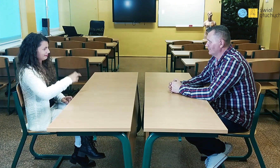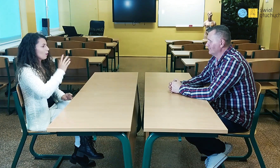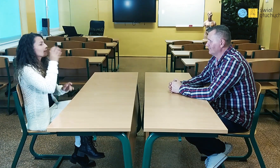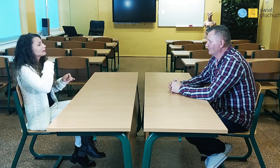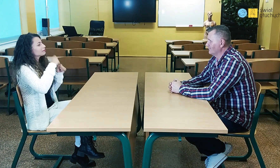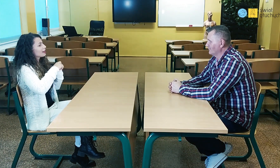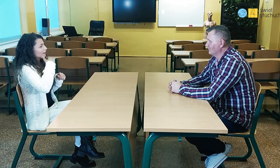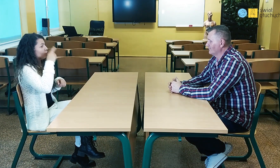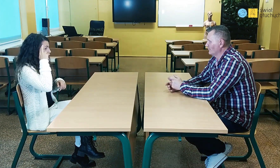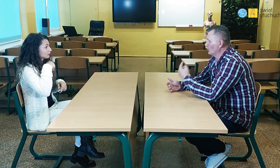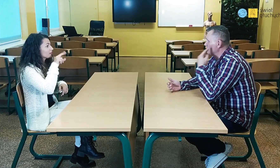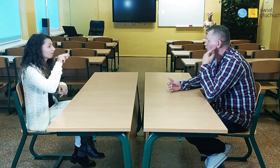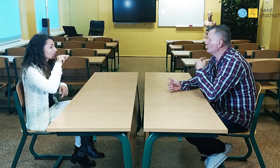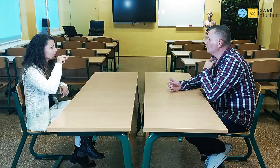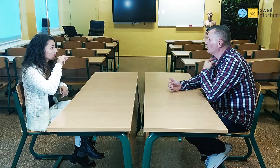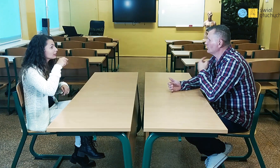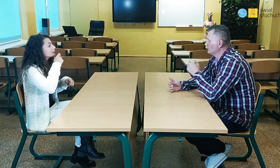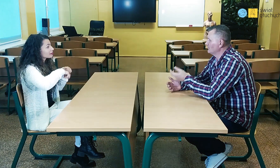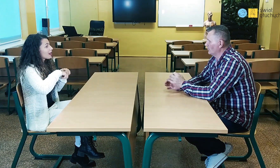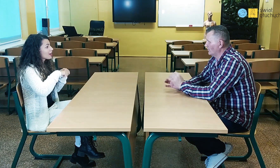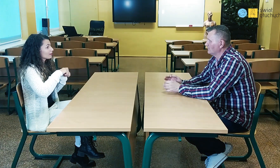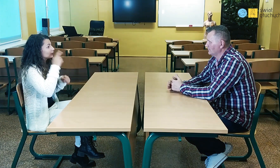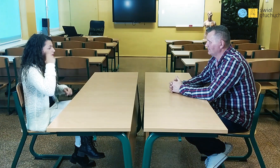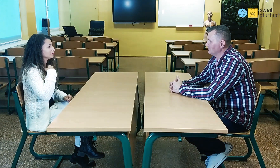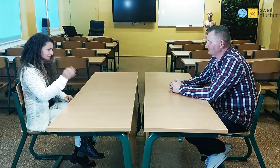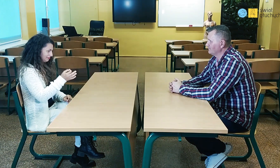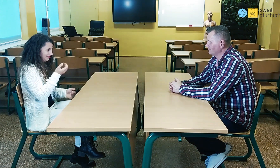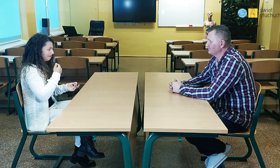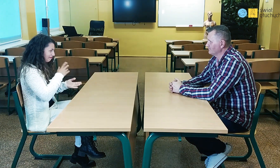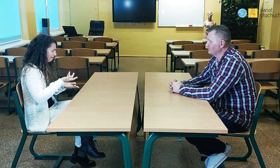The doctor was simply checking if I understood specific commands. Did you hear his voice? — Yes, it worked quite well.